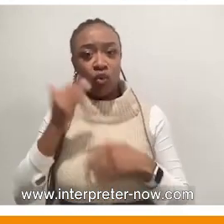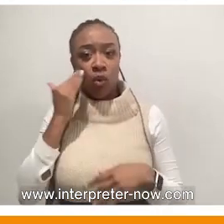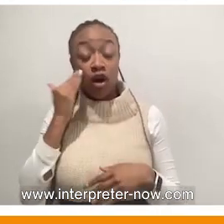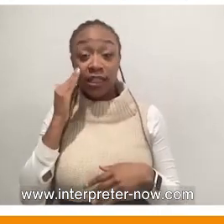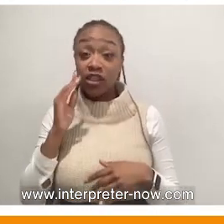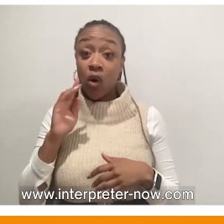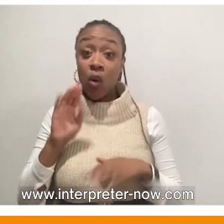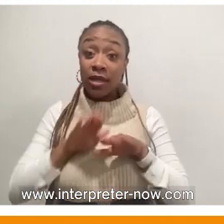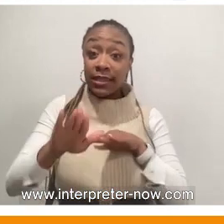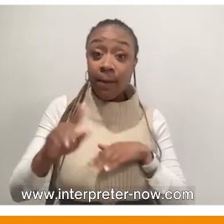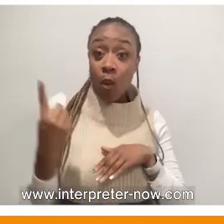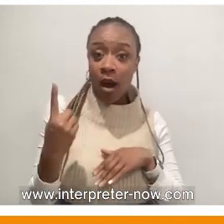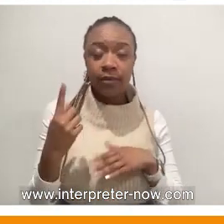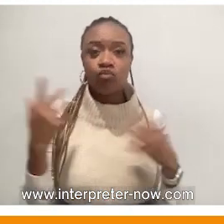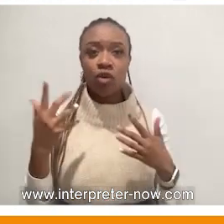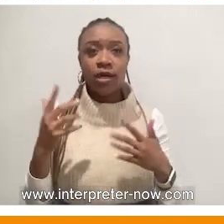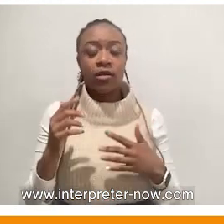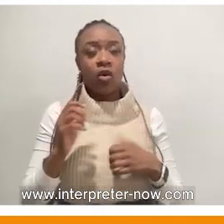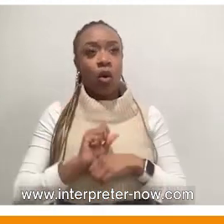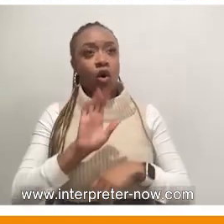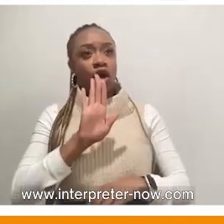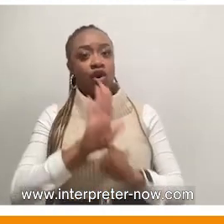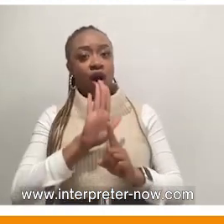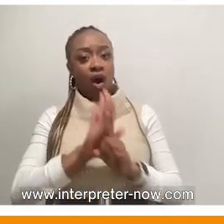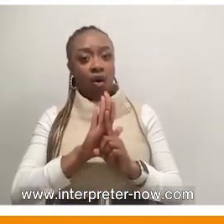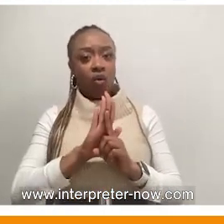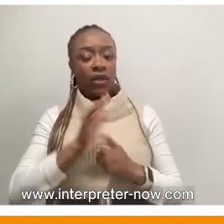Step one, work on your own emotional intelligence first.